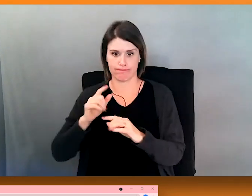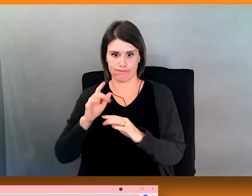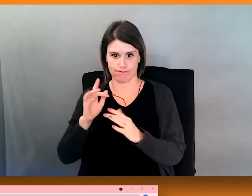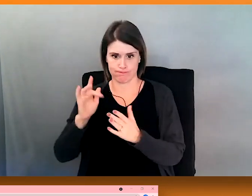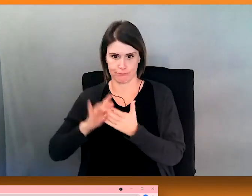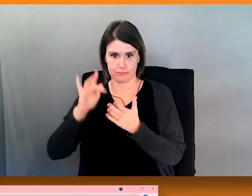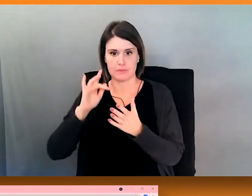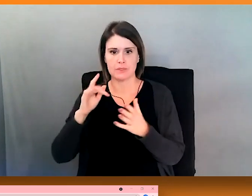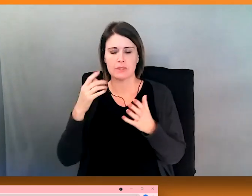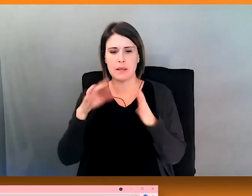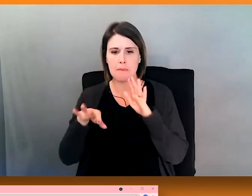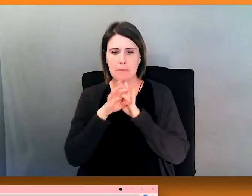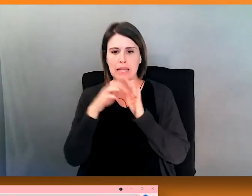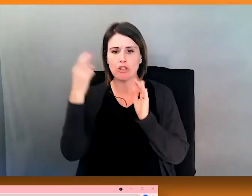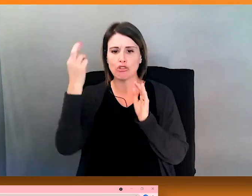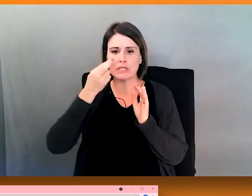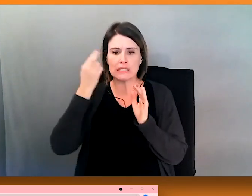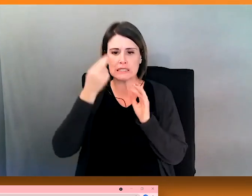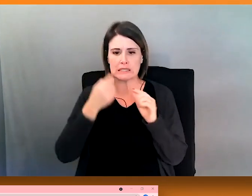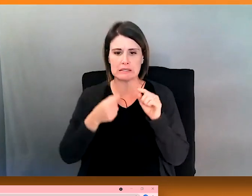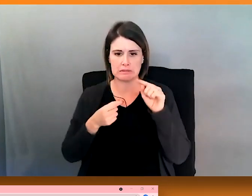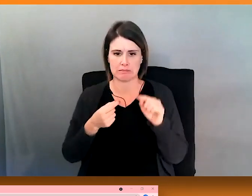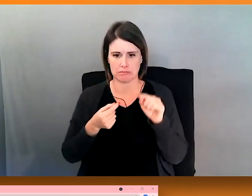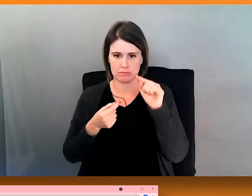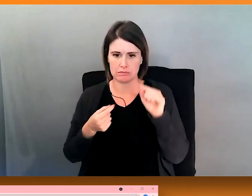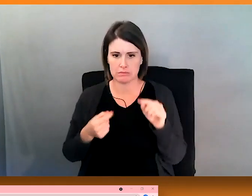and then you have to choose a reason,